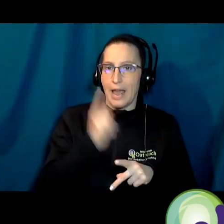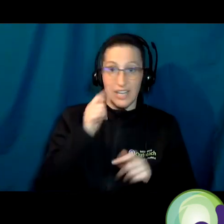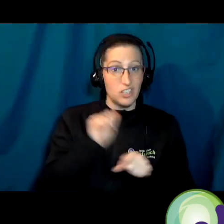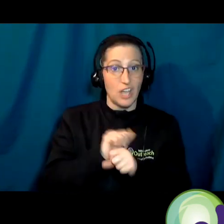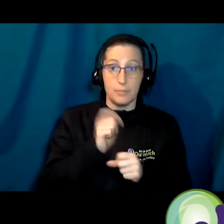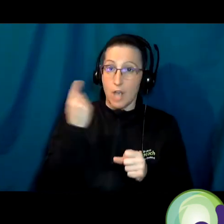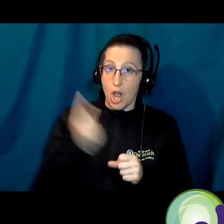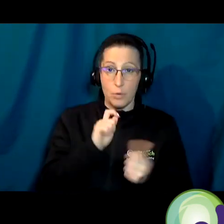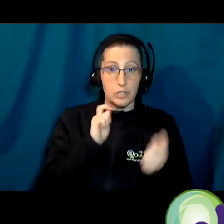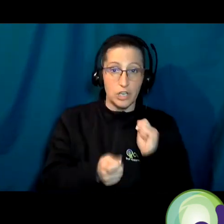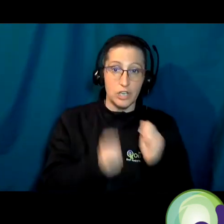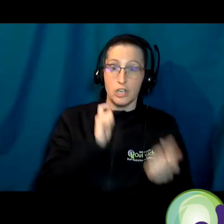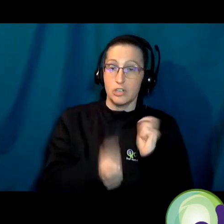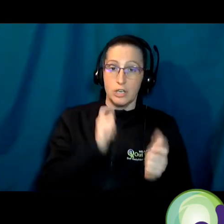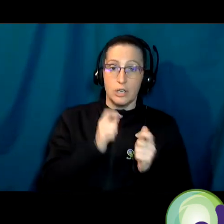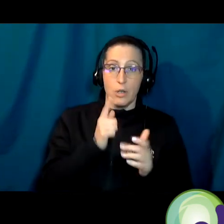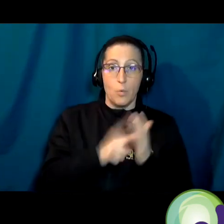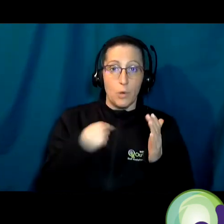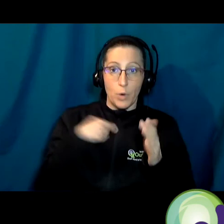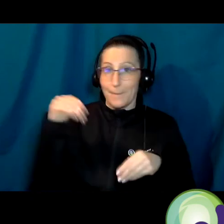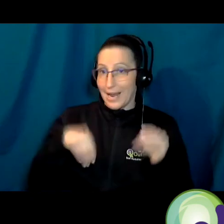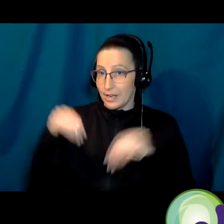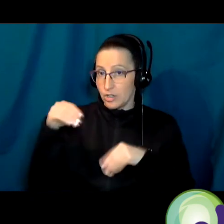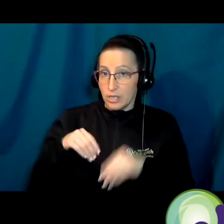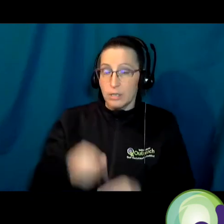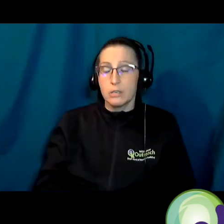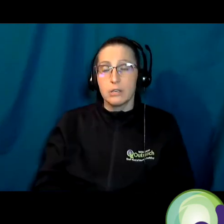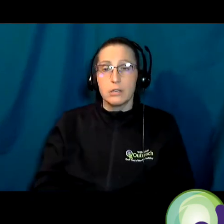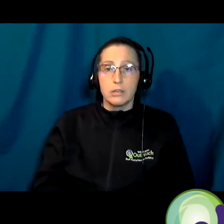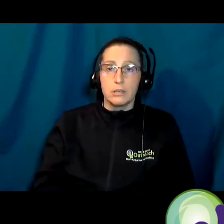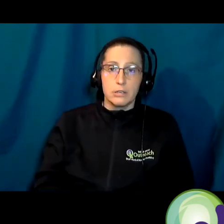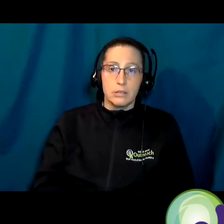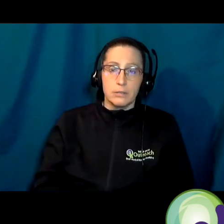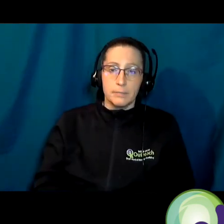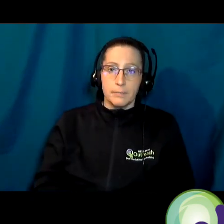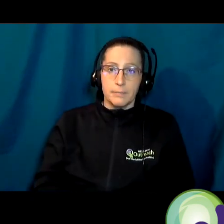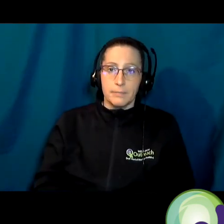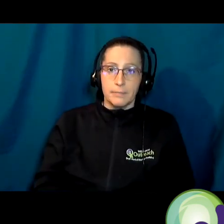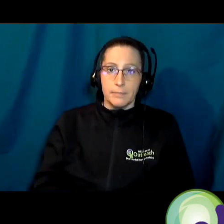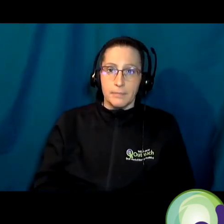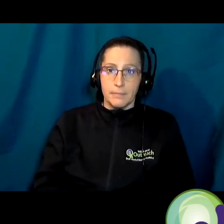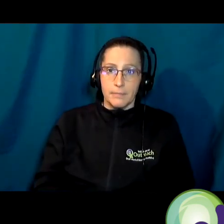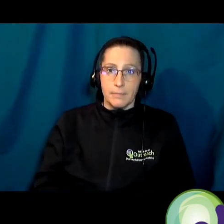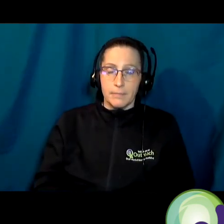as far as what we're packaging. And there are many times for instance, we manufacture